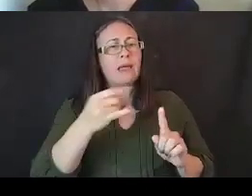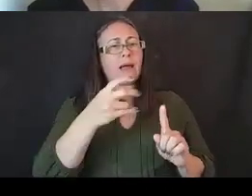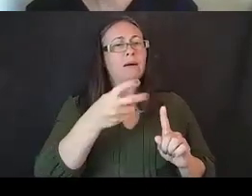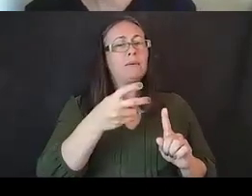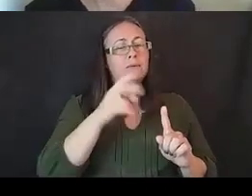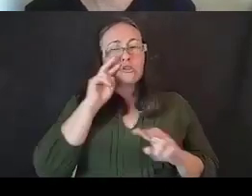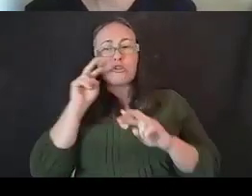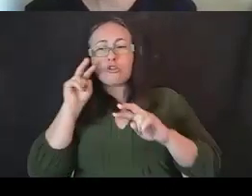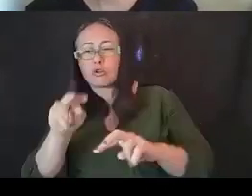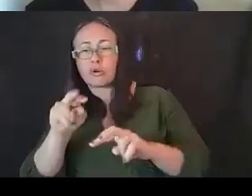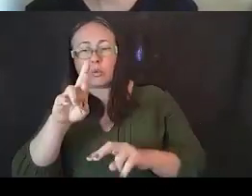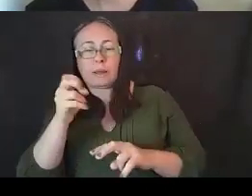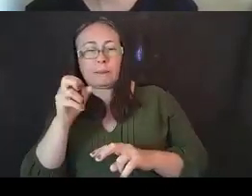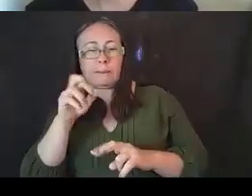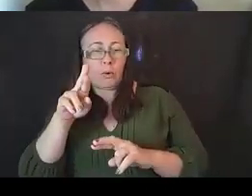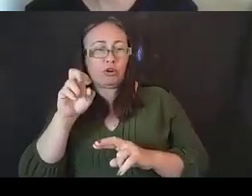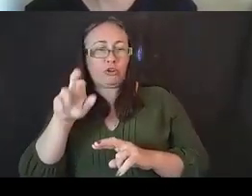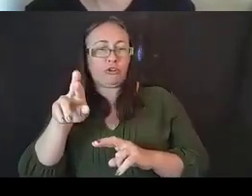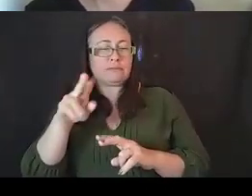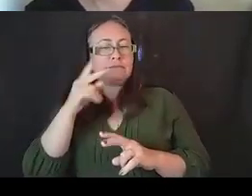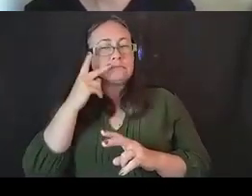and see what similar research has been funded previously.